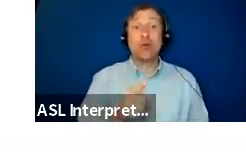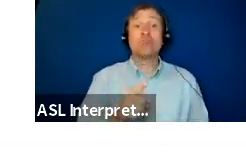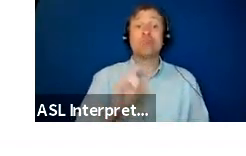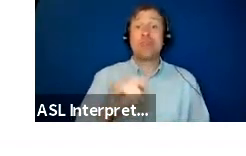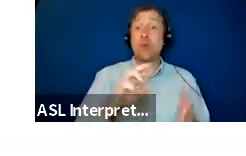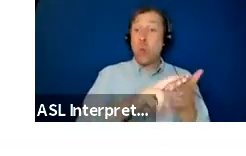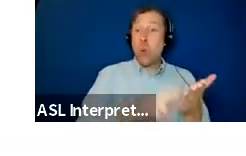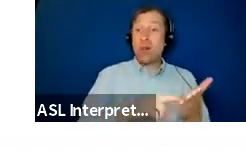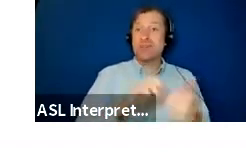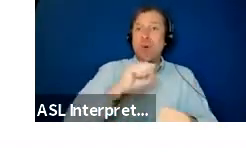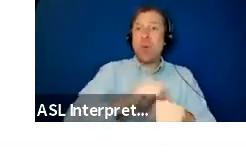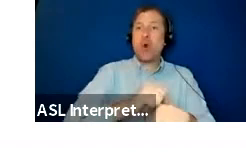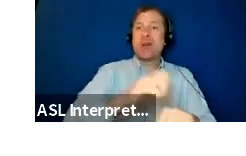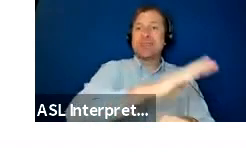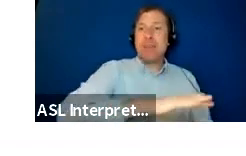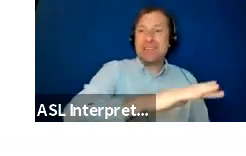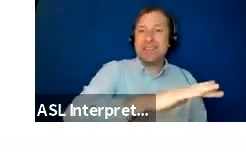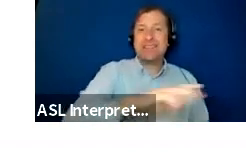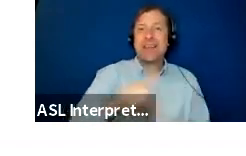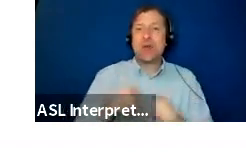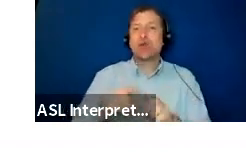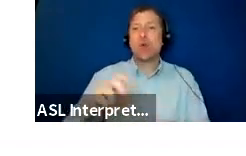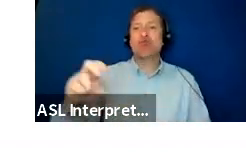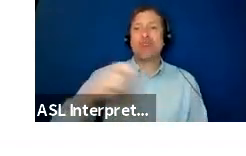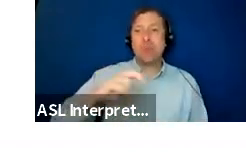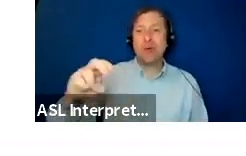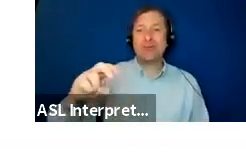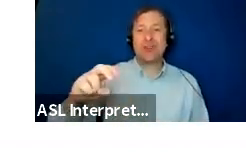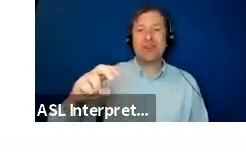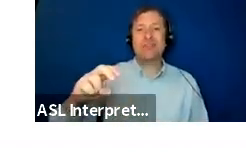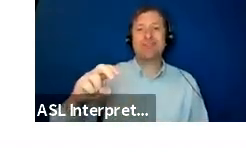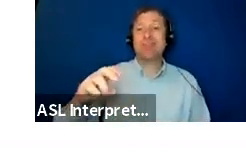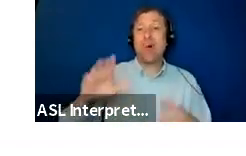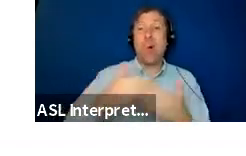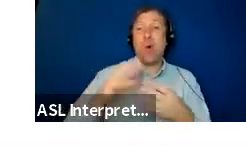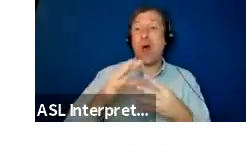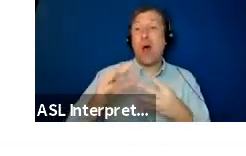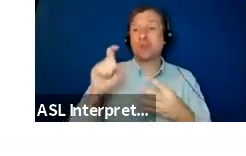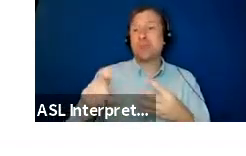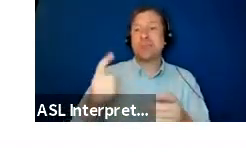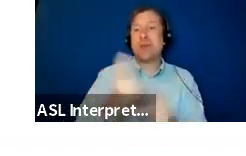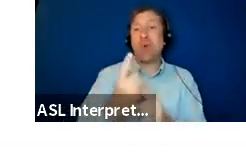that workspaces and even transportation options are properly sanitized as well.